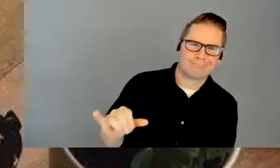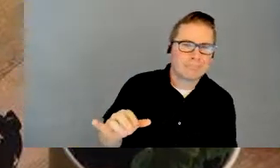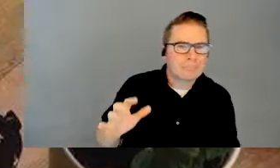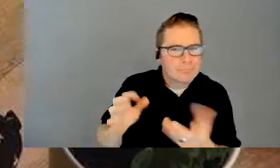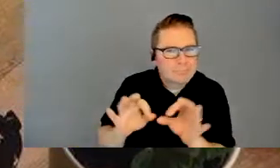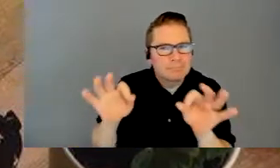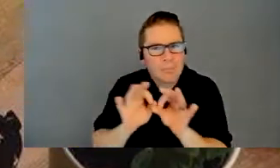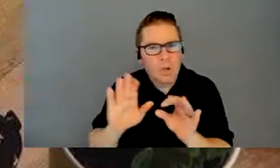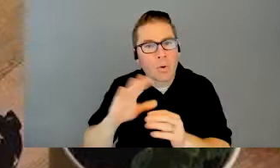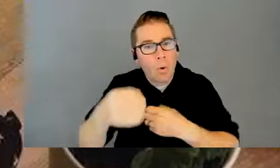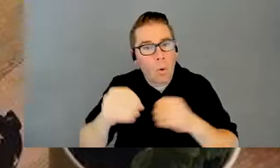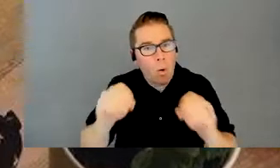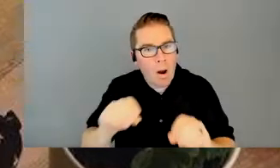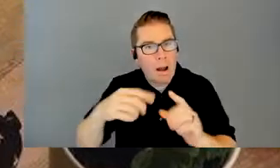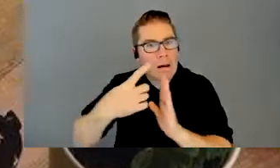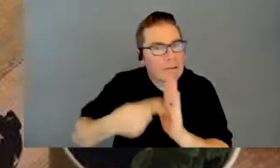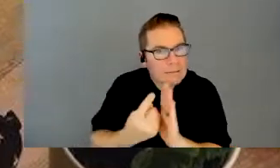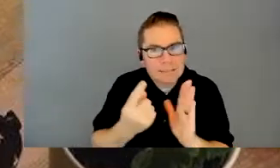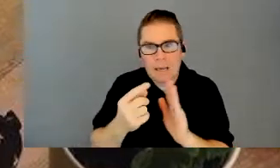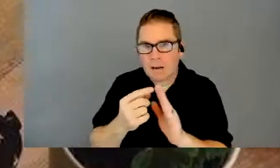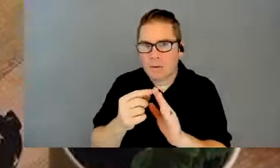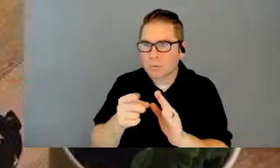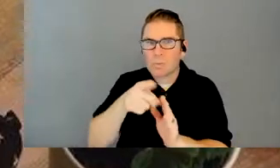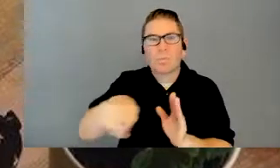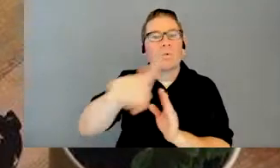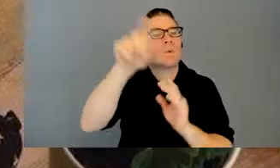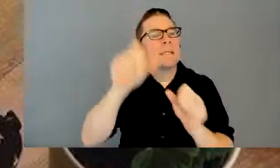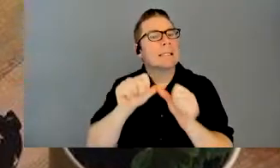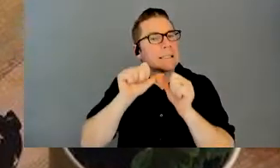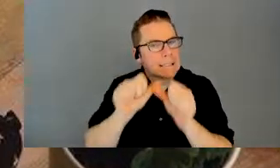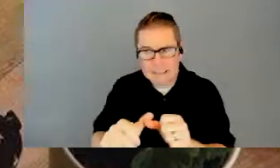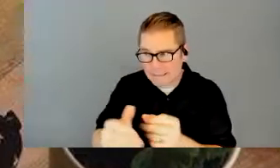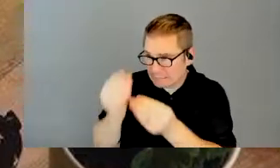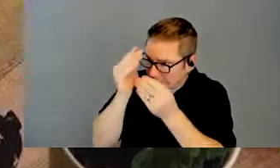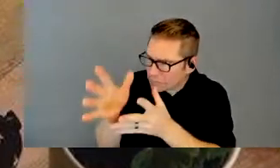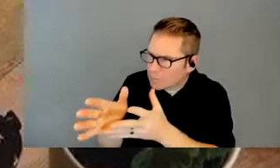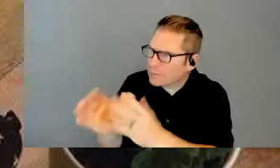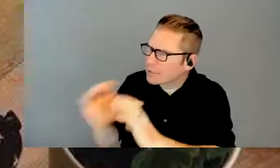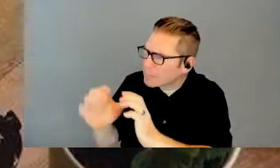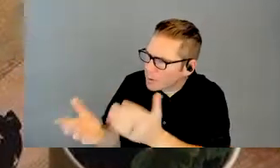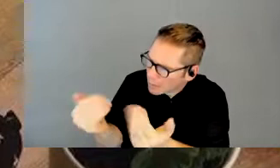you need to keep telling them, communicate with me, talk to me, and don't assume that they're going to come to you.